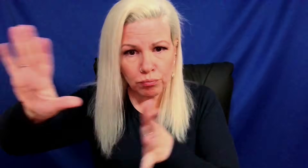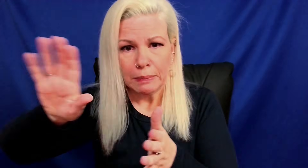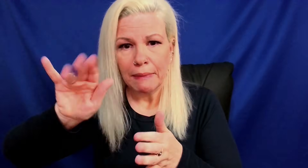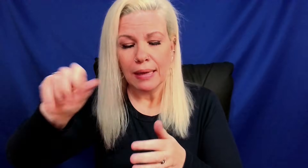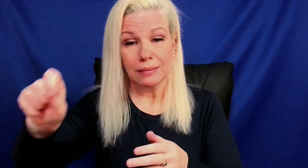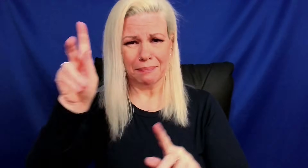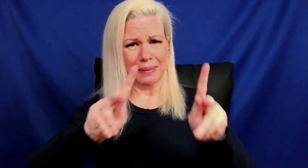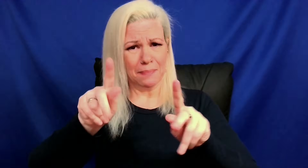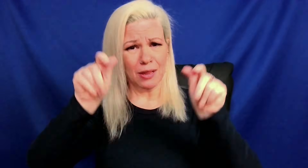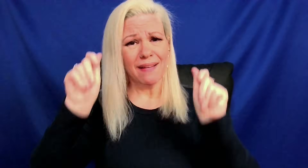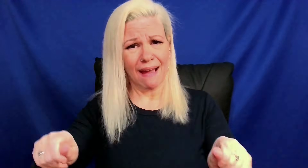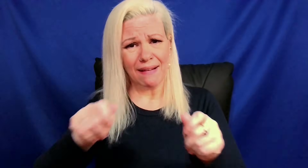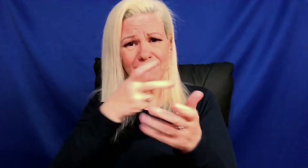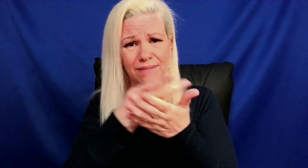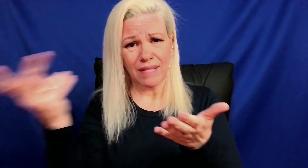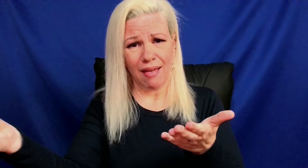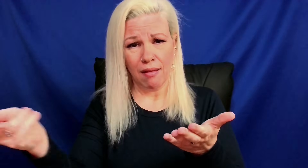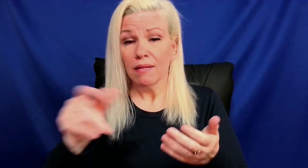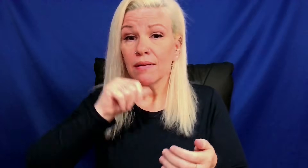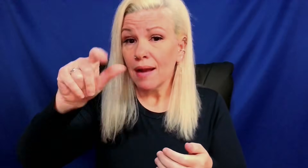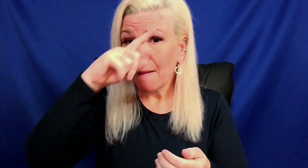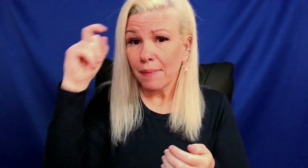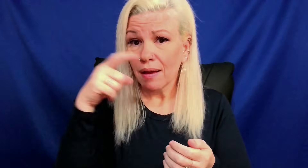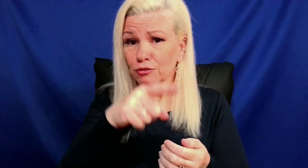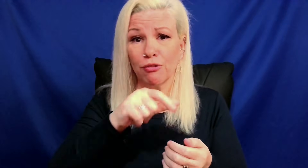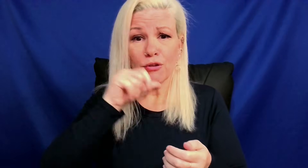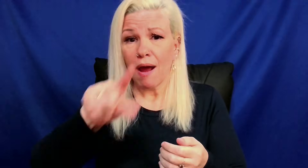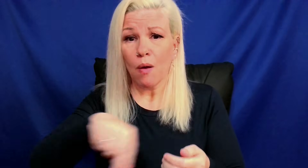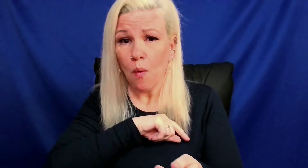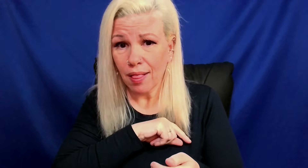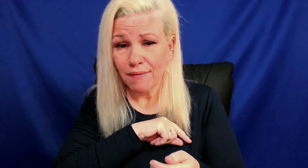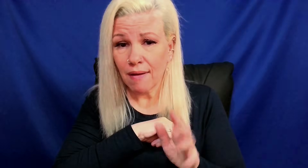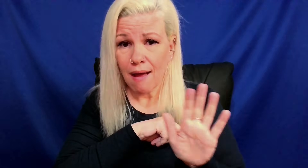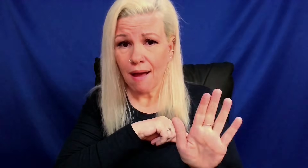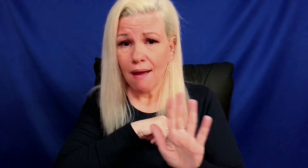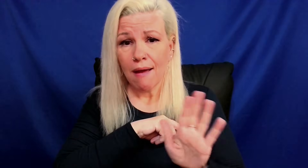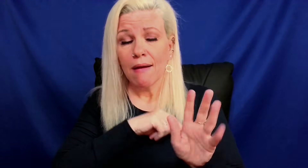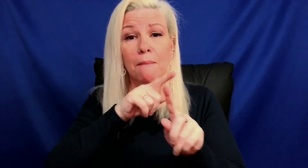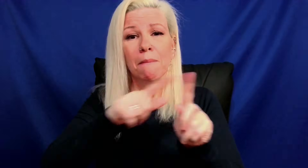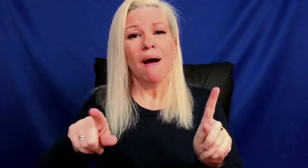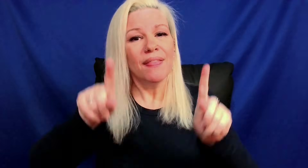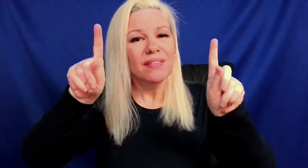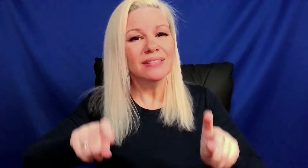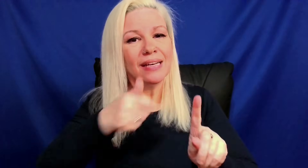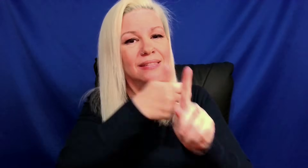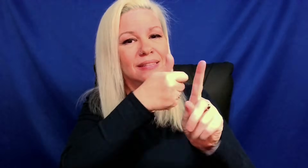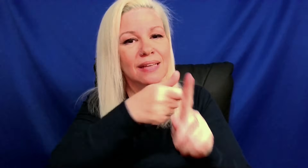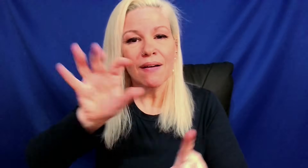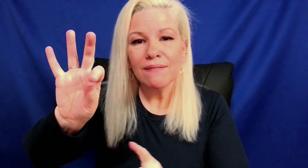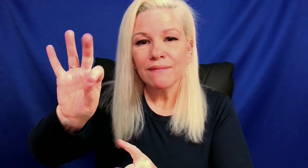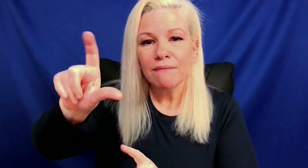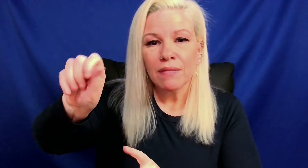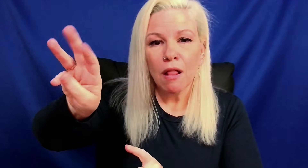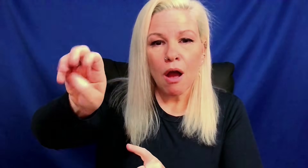Not because they're not qualified, but because the test itself is flawed.